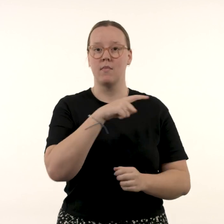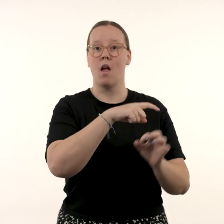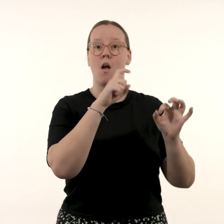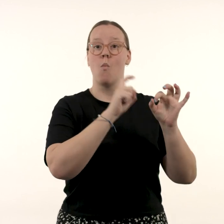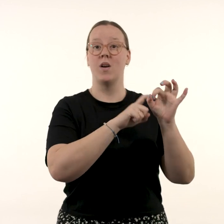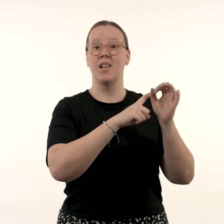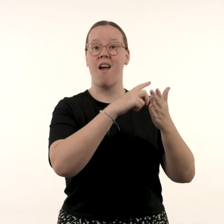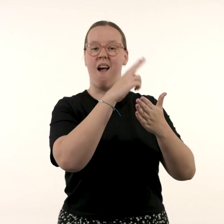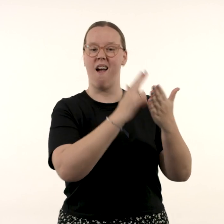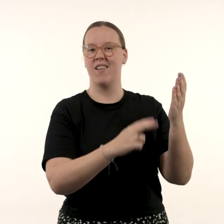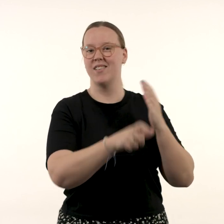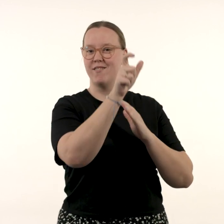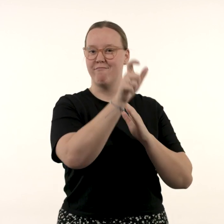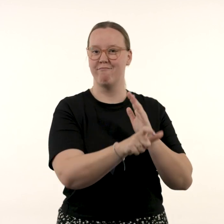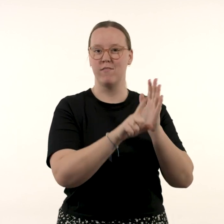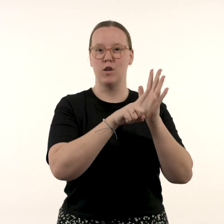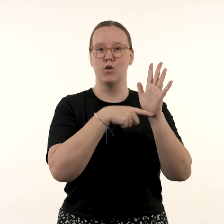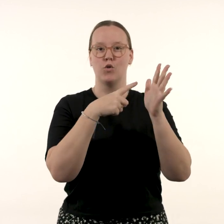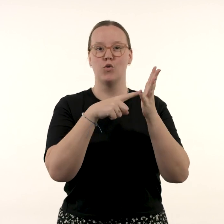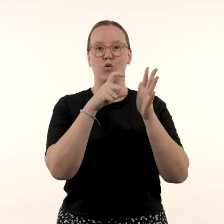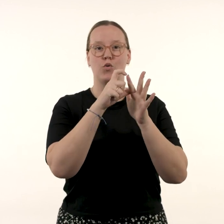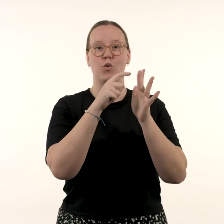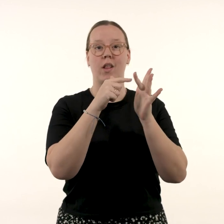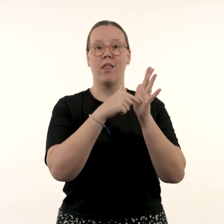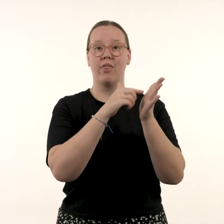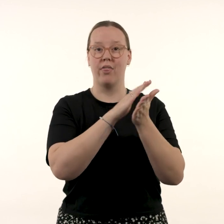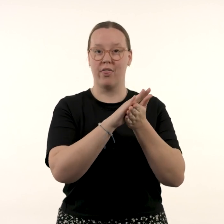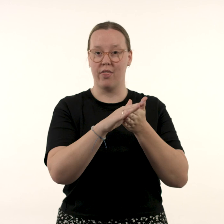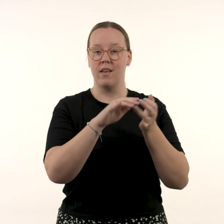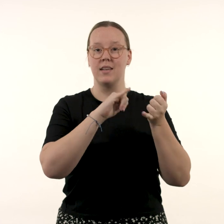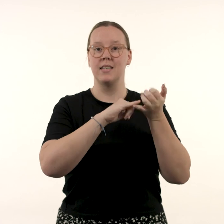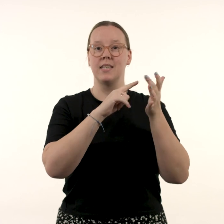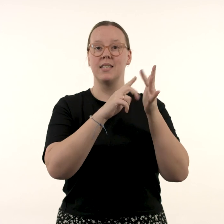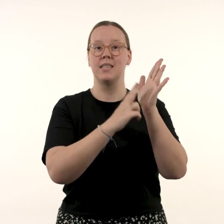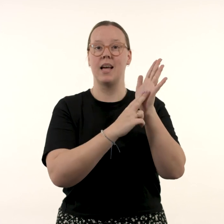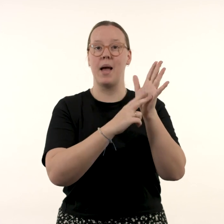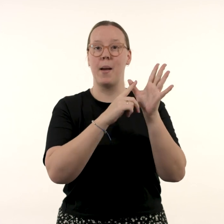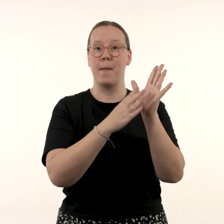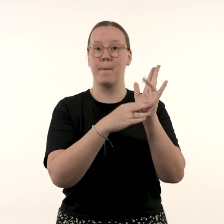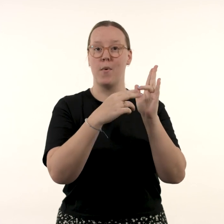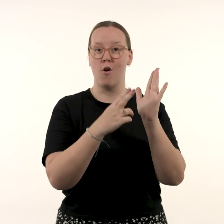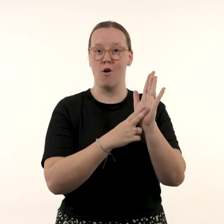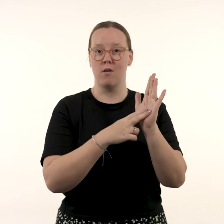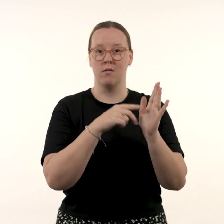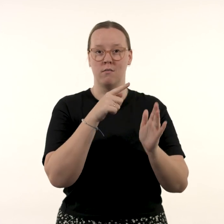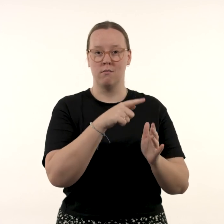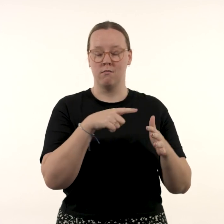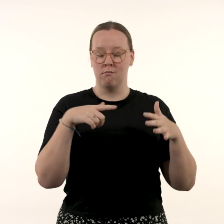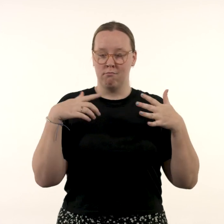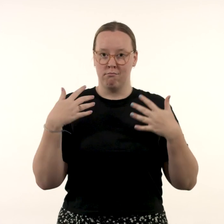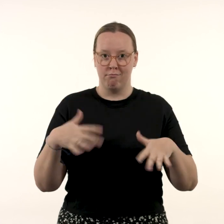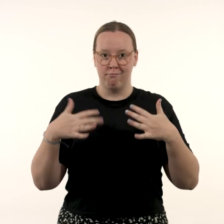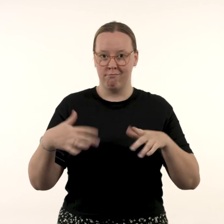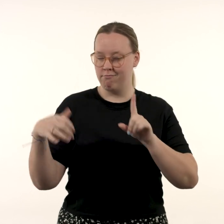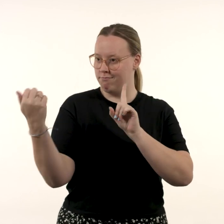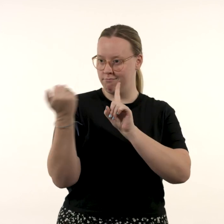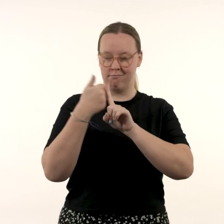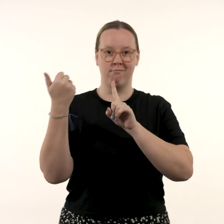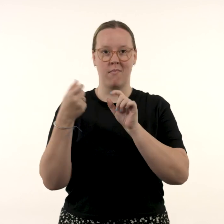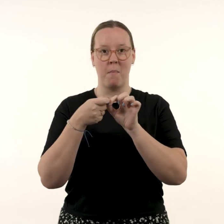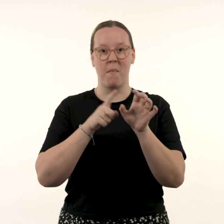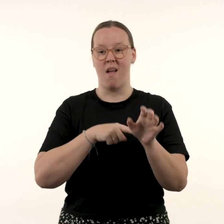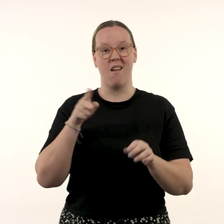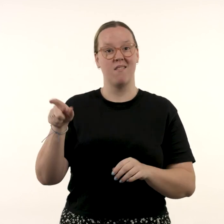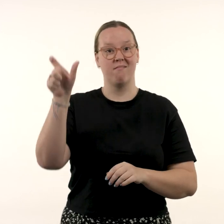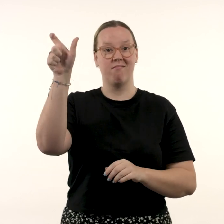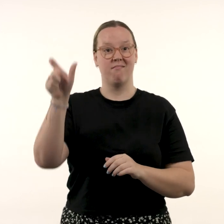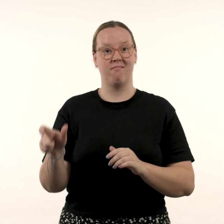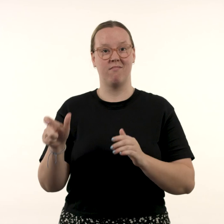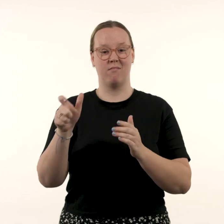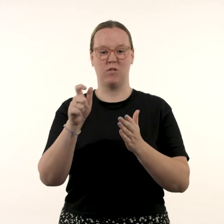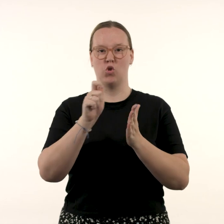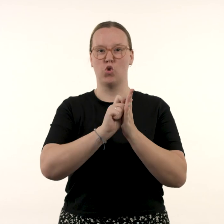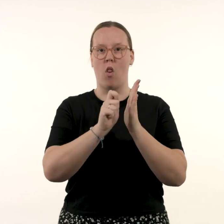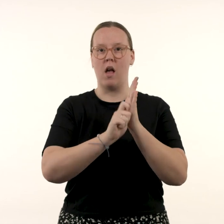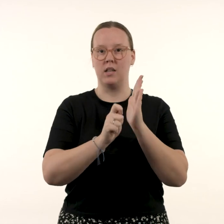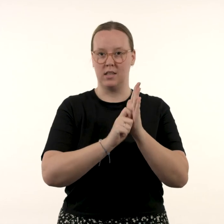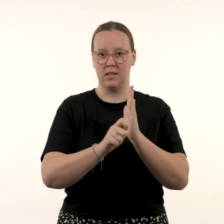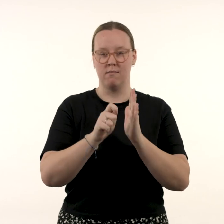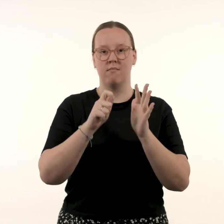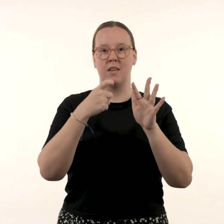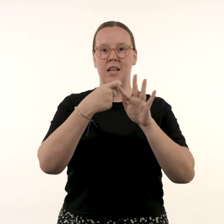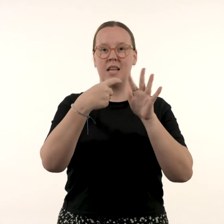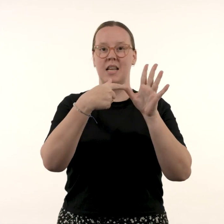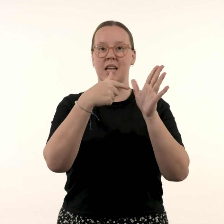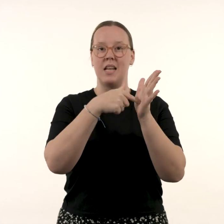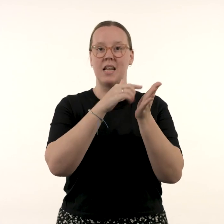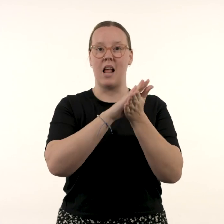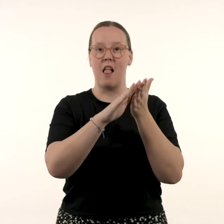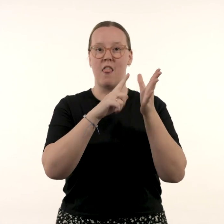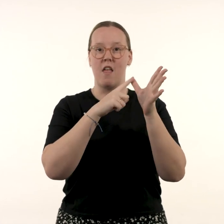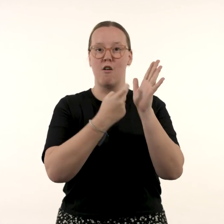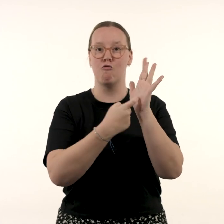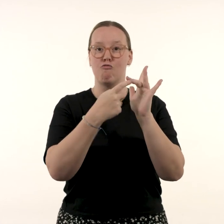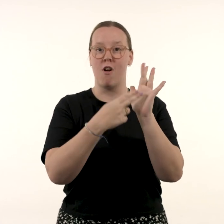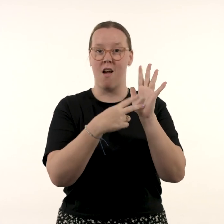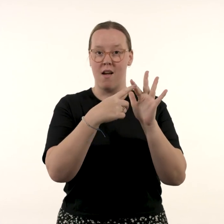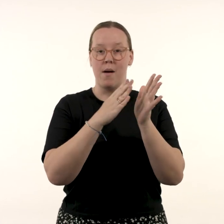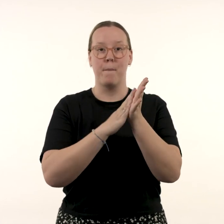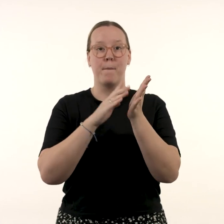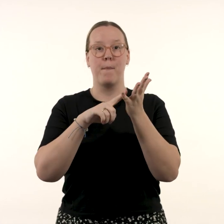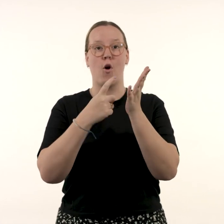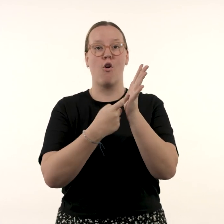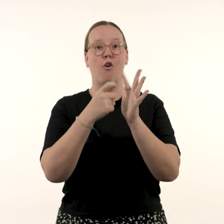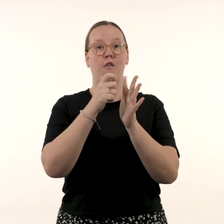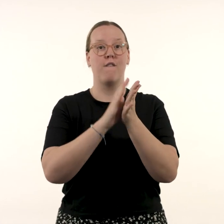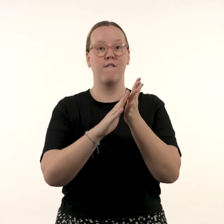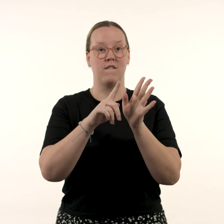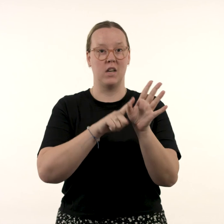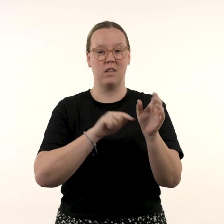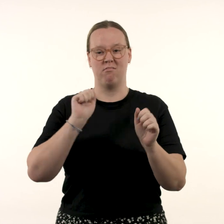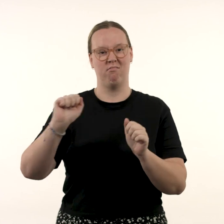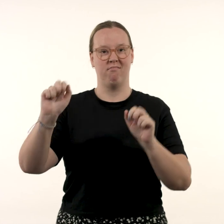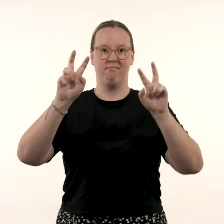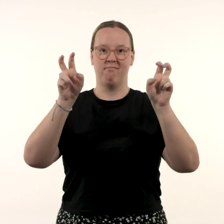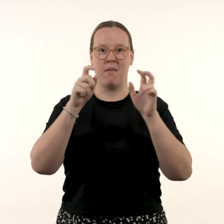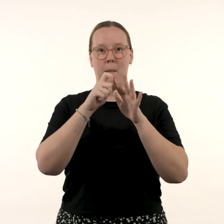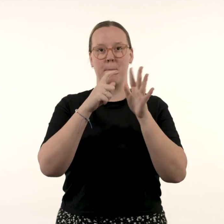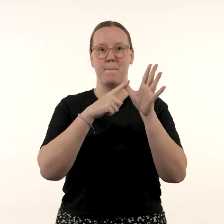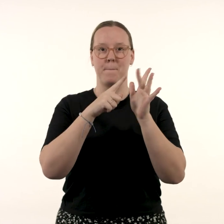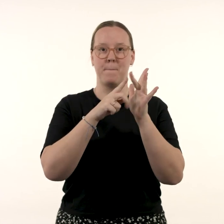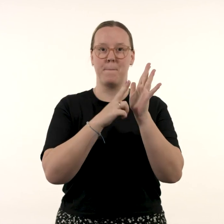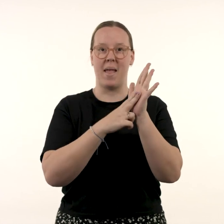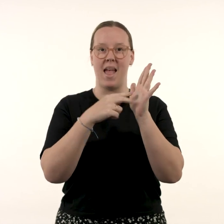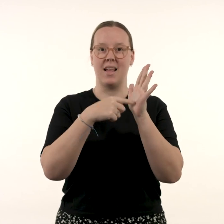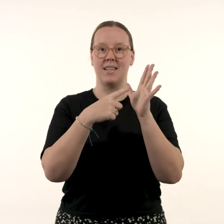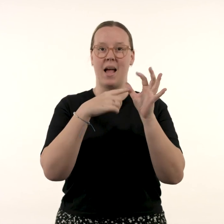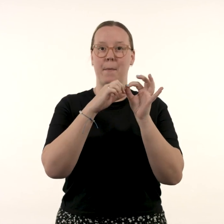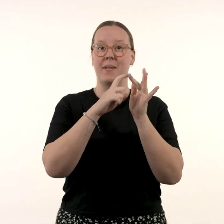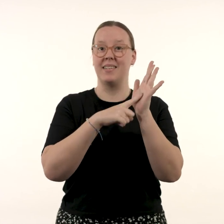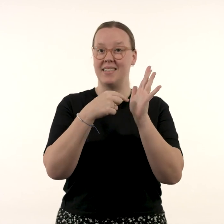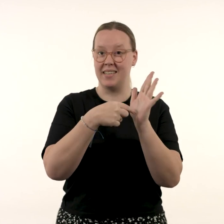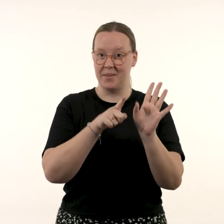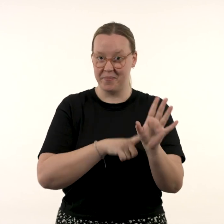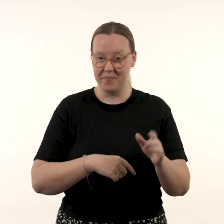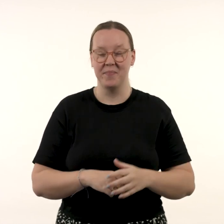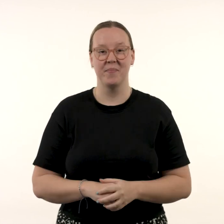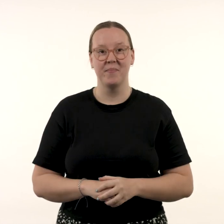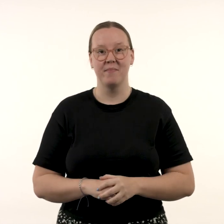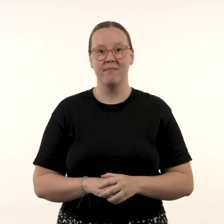Queensland artist Judith Sinnamon was struck by Katharine Murphy’s ‘paintability’.